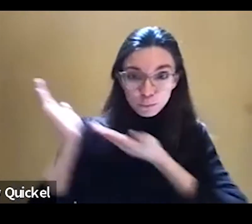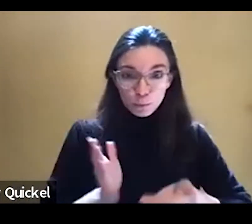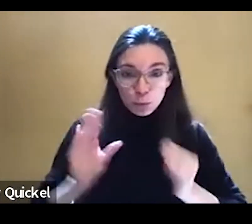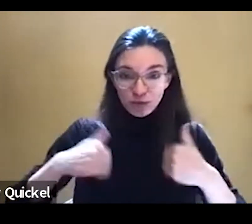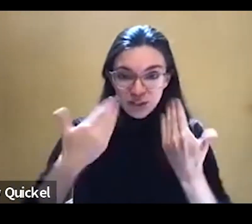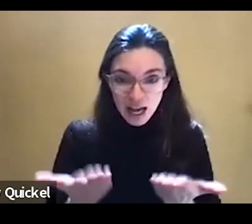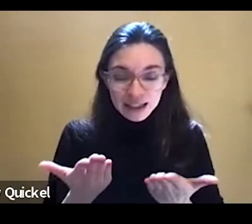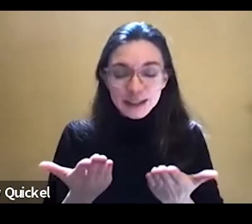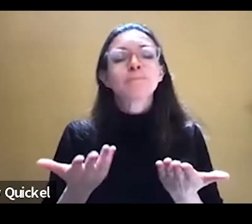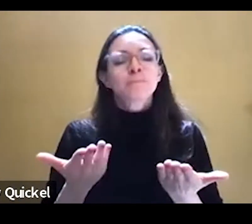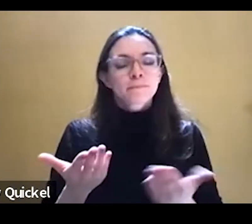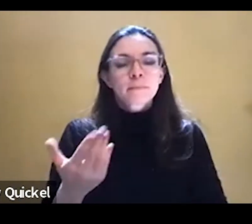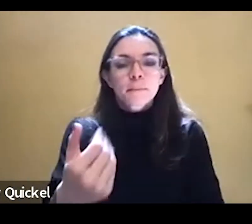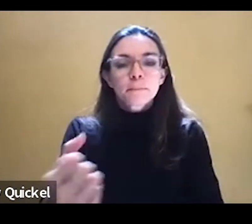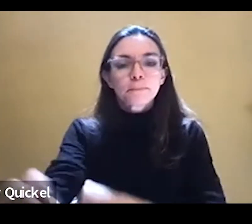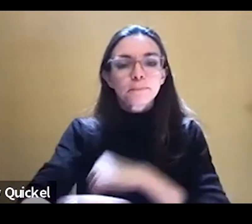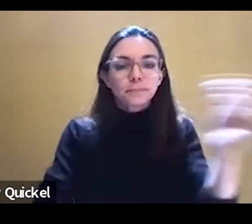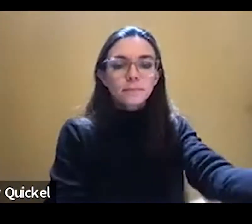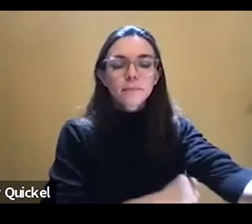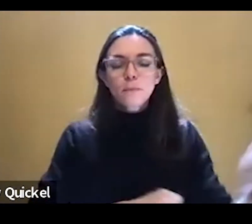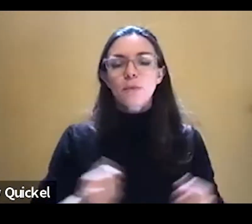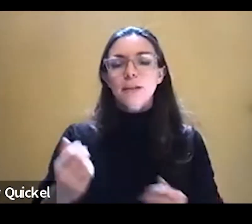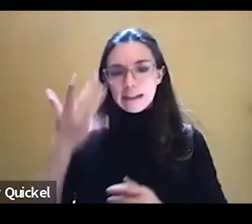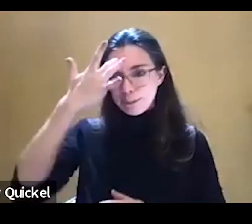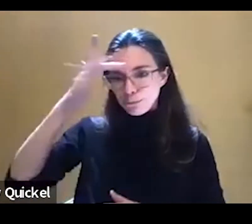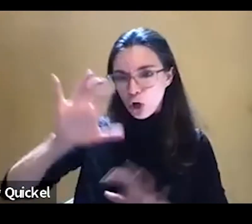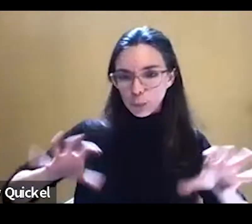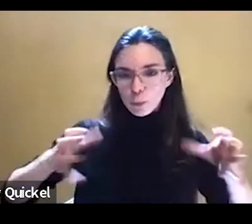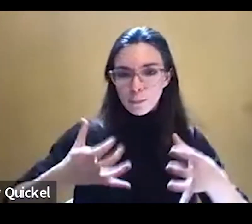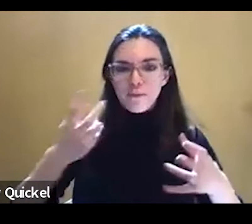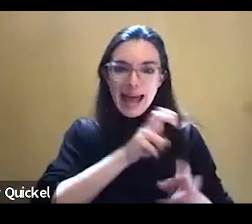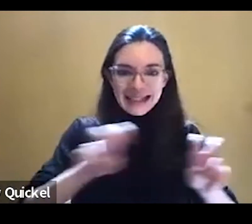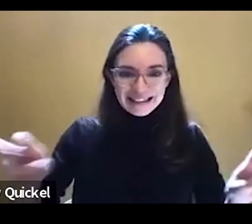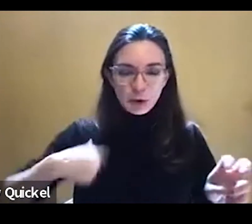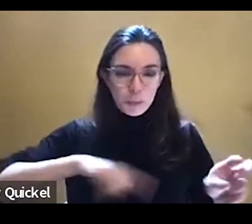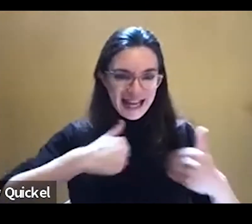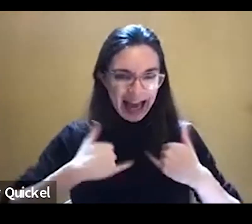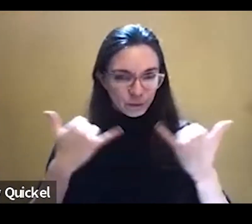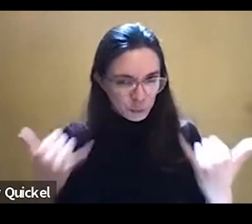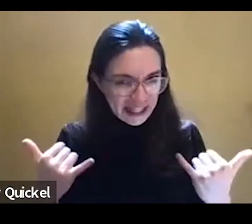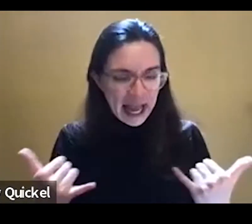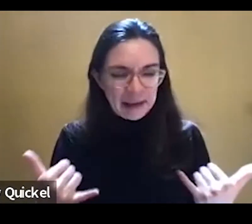provided? No folks know that better than the smart group of panelists today. We